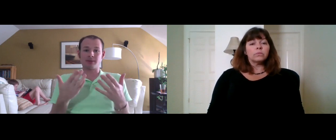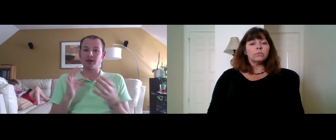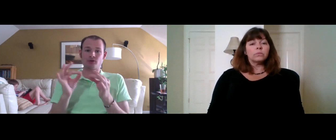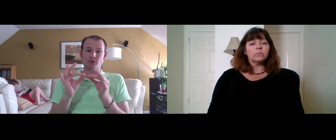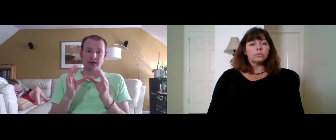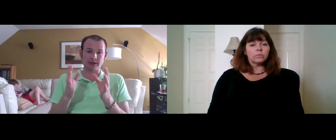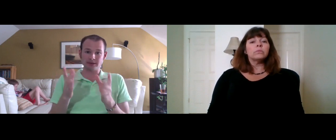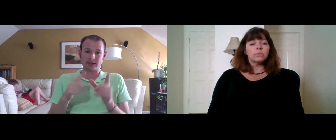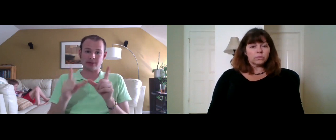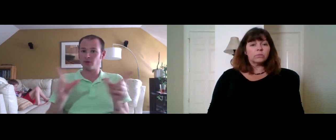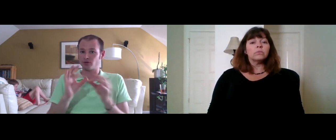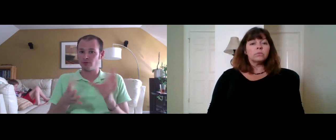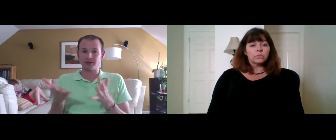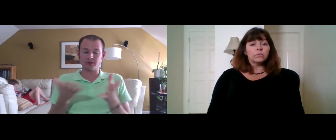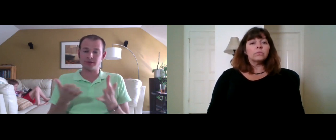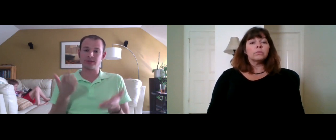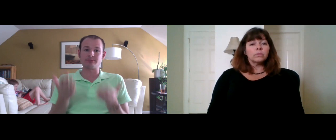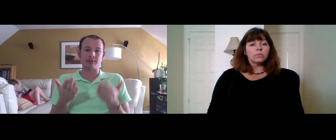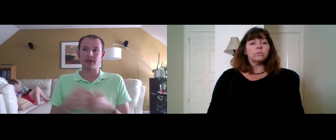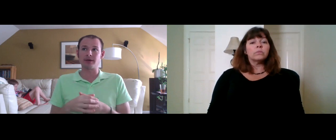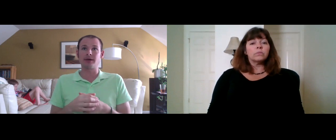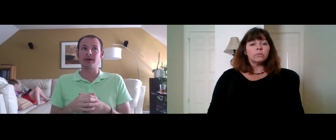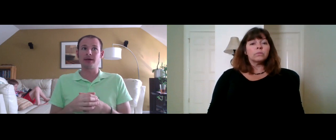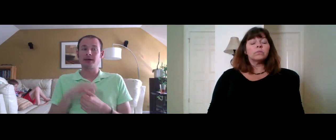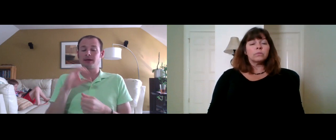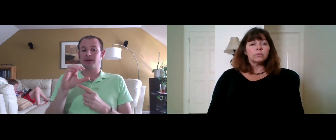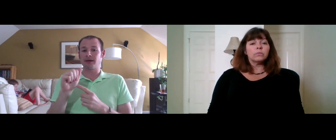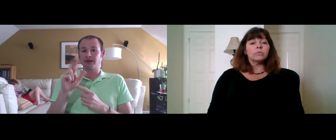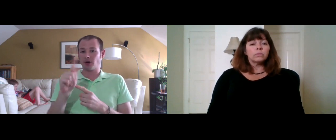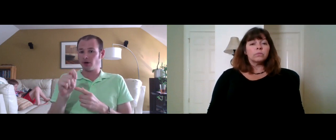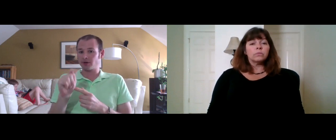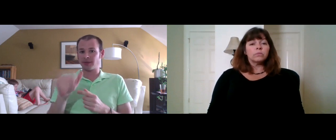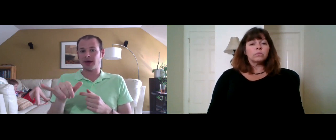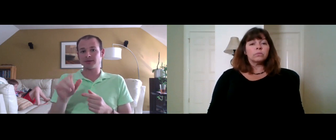sign language interpreter maybe CART